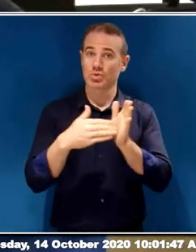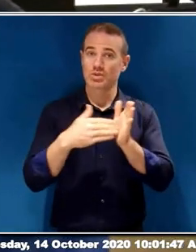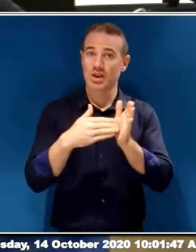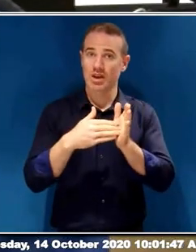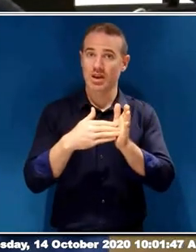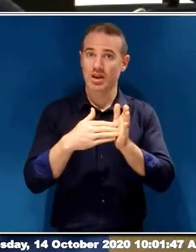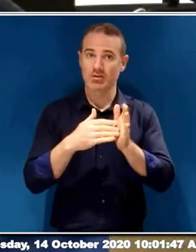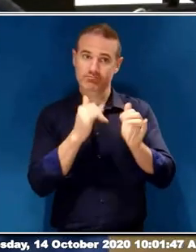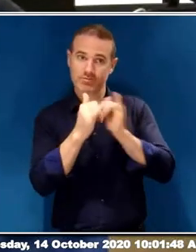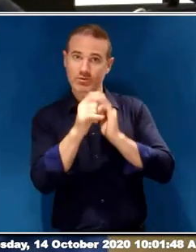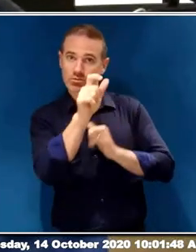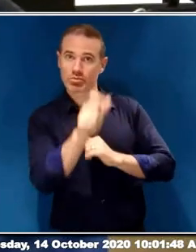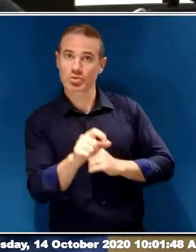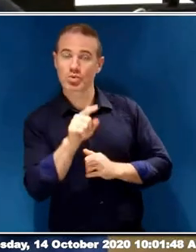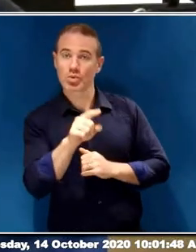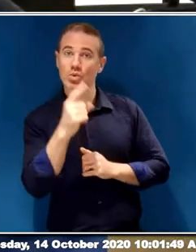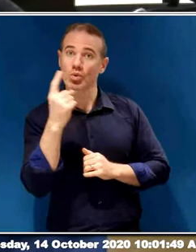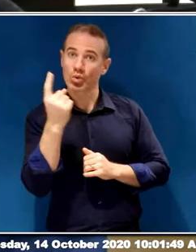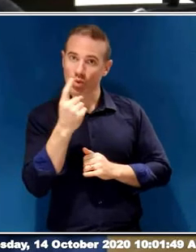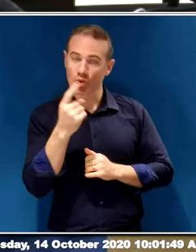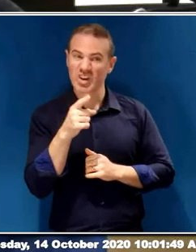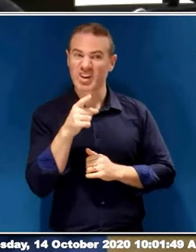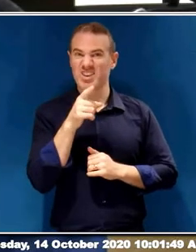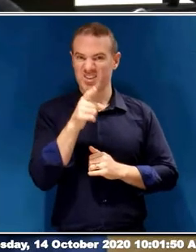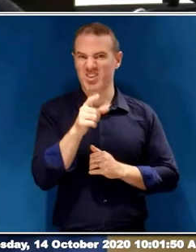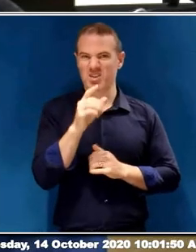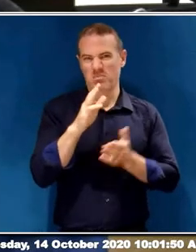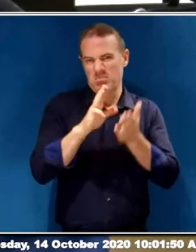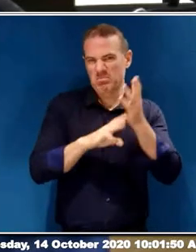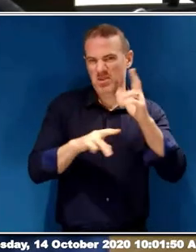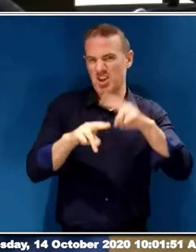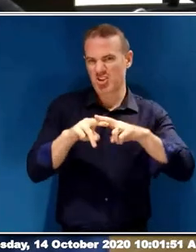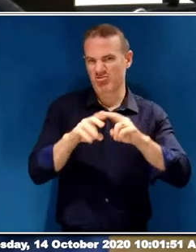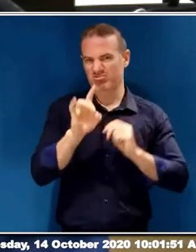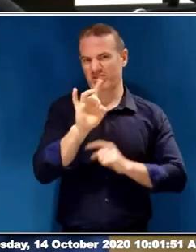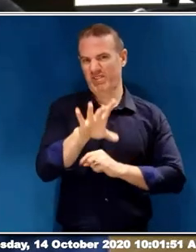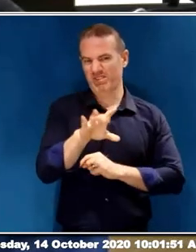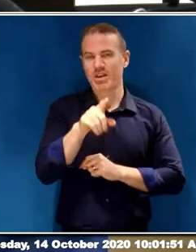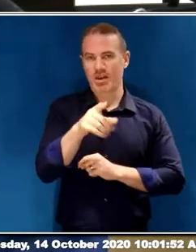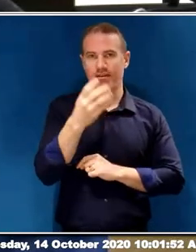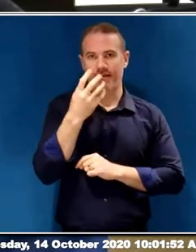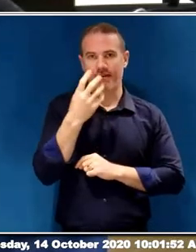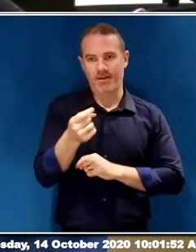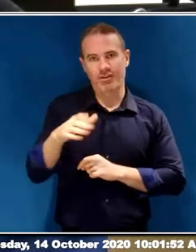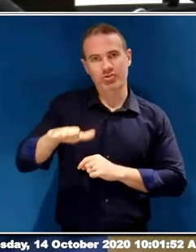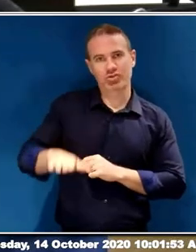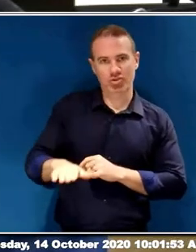a disability in Queensland who is giving evidence under a pseudonym as "Sarah",